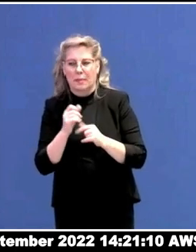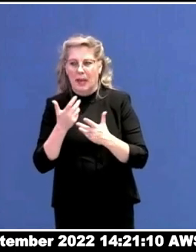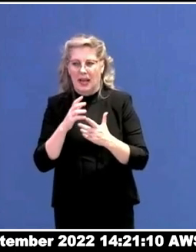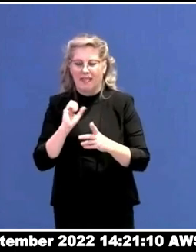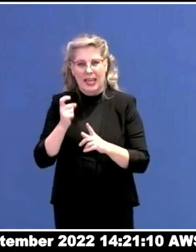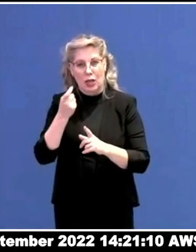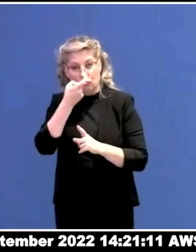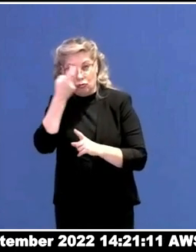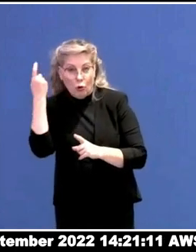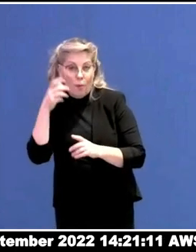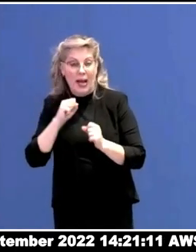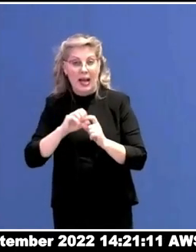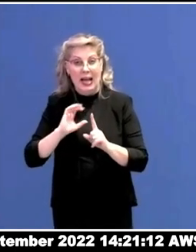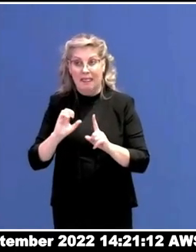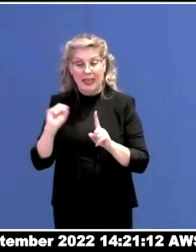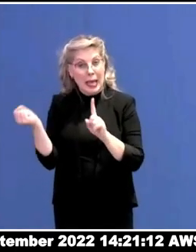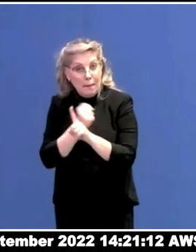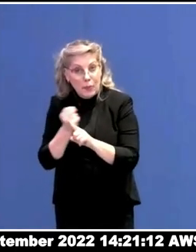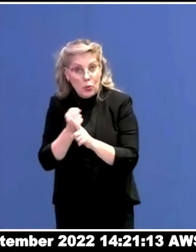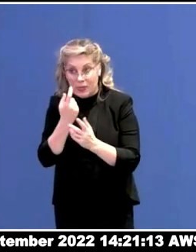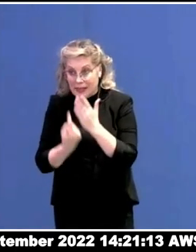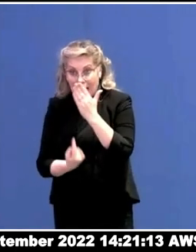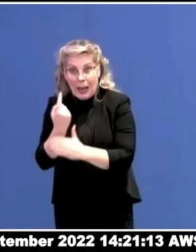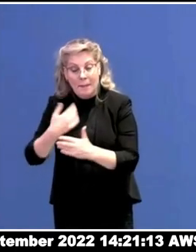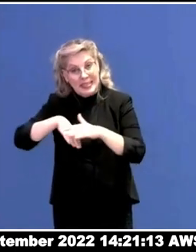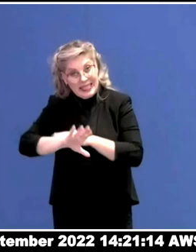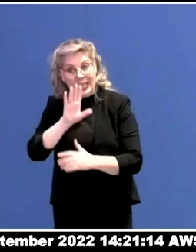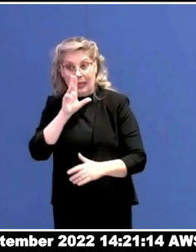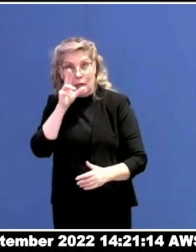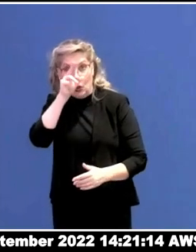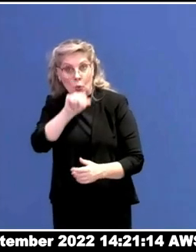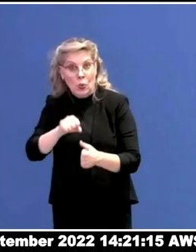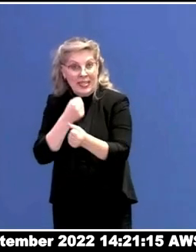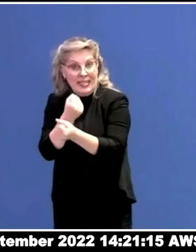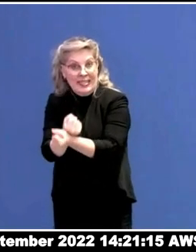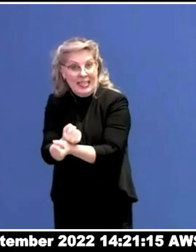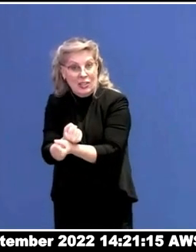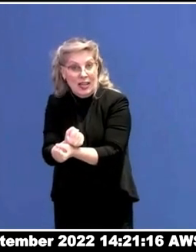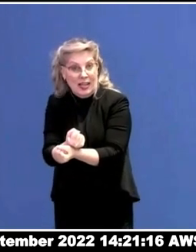in youth detention, the traumatising impact it can have, the fact that a child at that